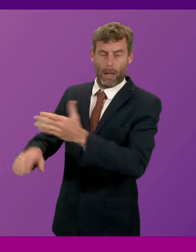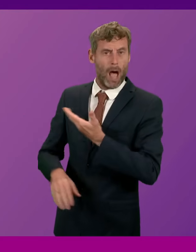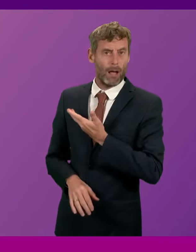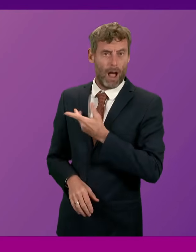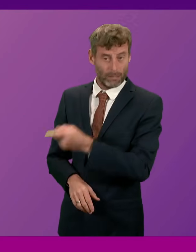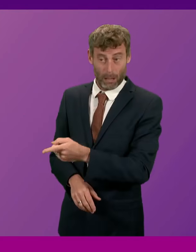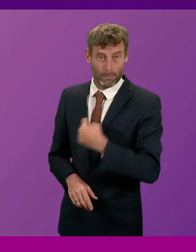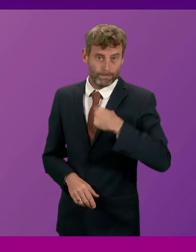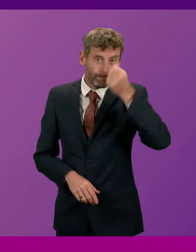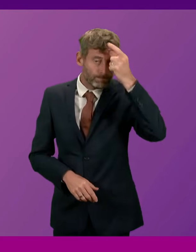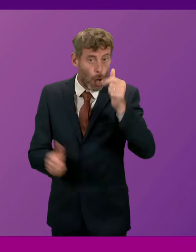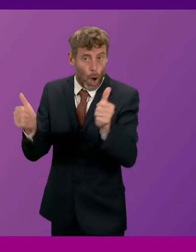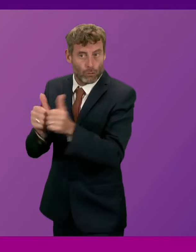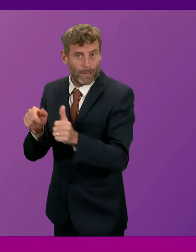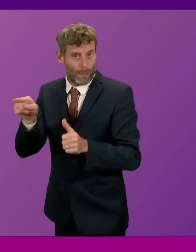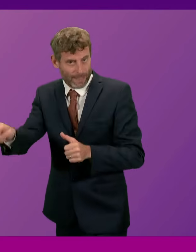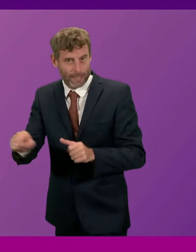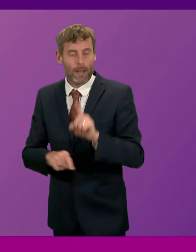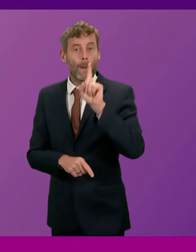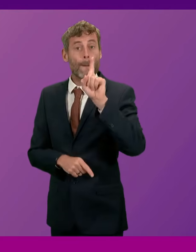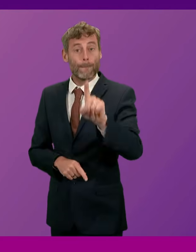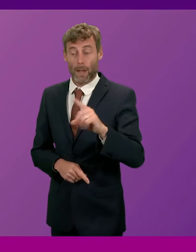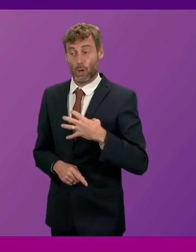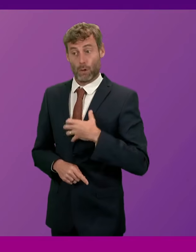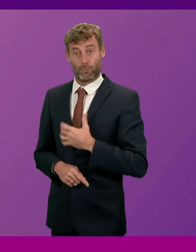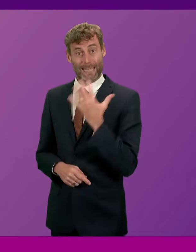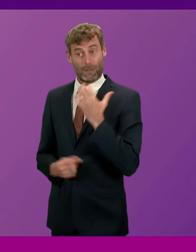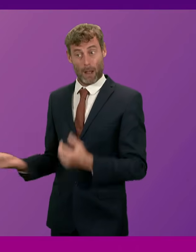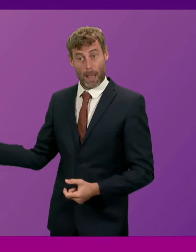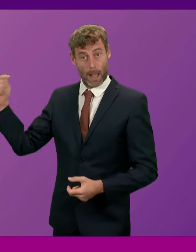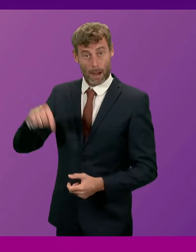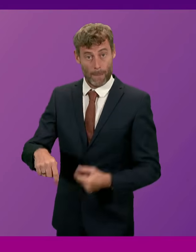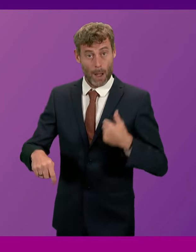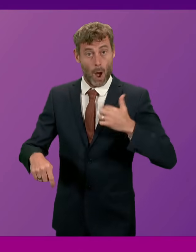be more confident of is that the President of Israel heard from the Prime Minister a series